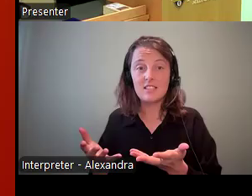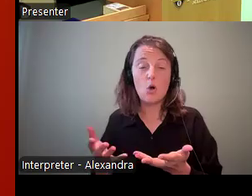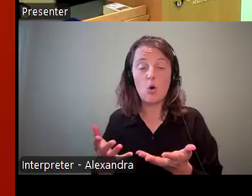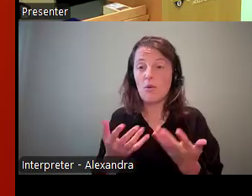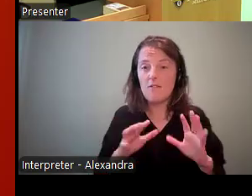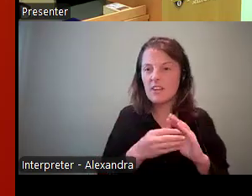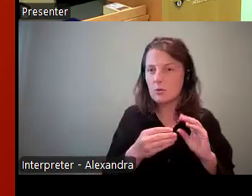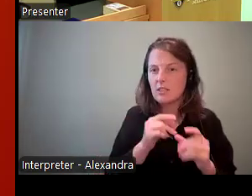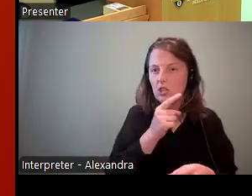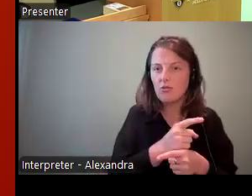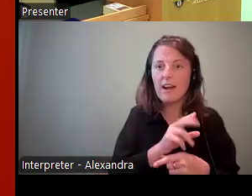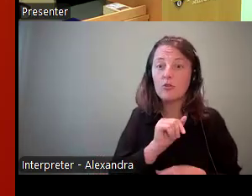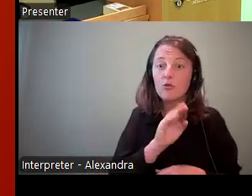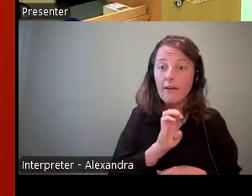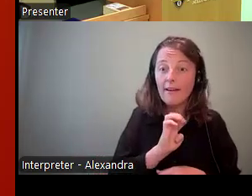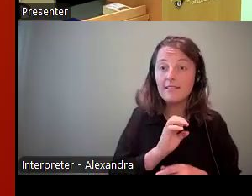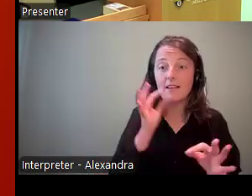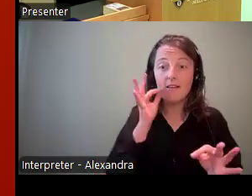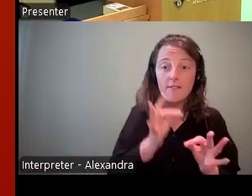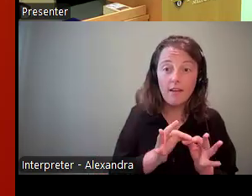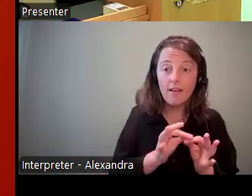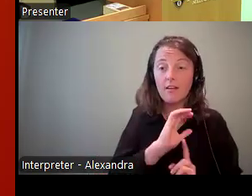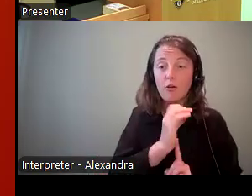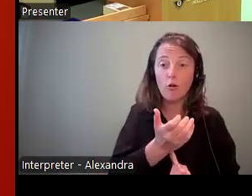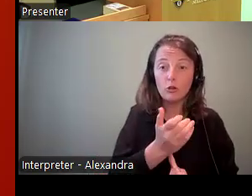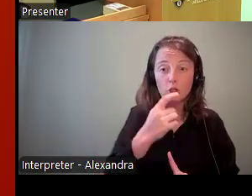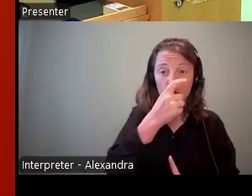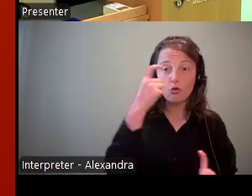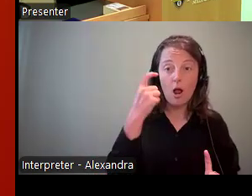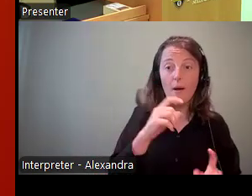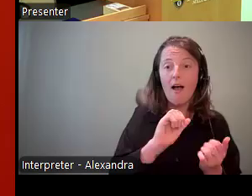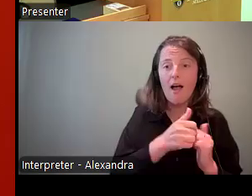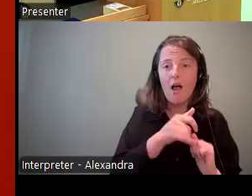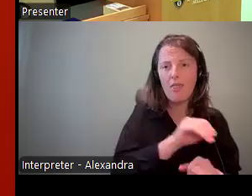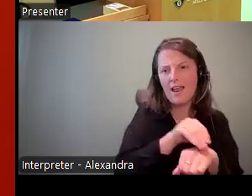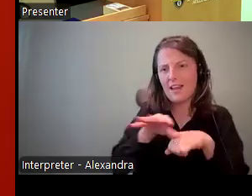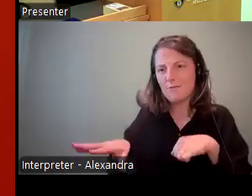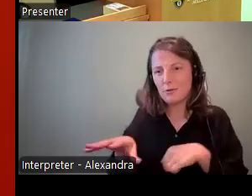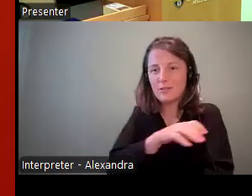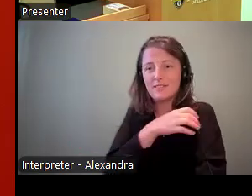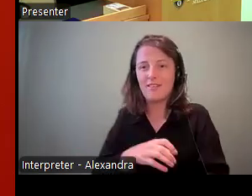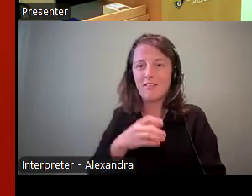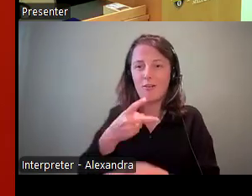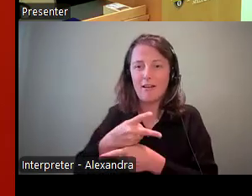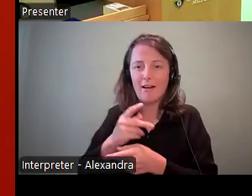and trauma influence what happens in clinical care. We want to identify the clues that any